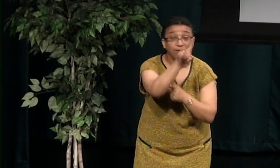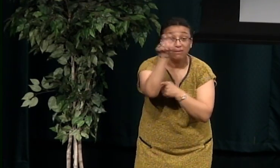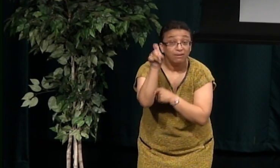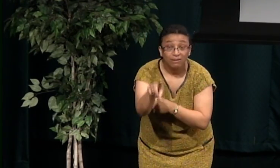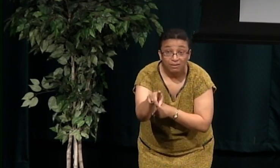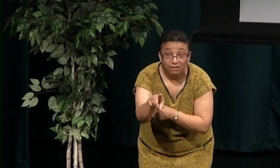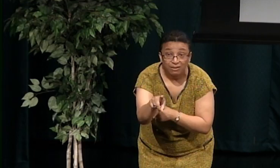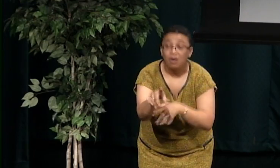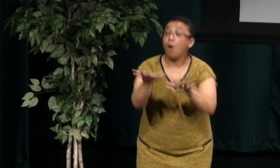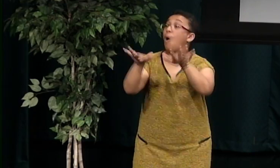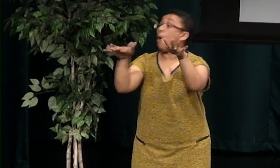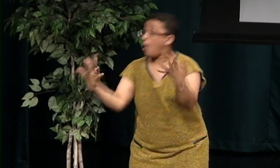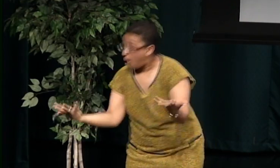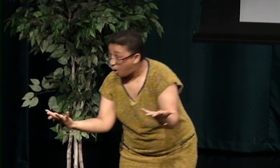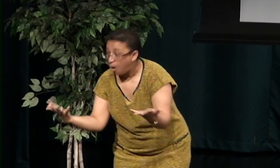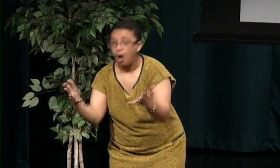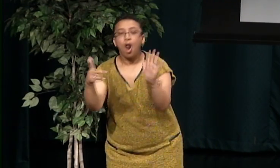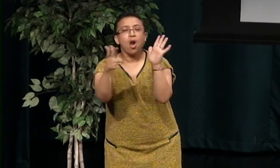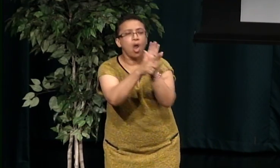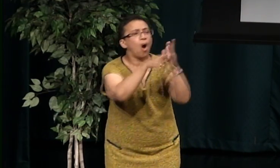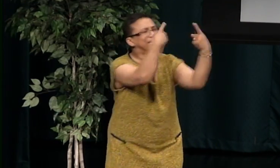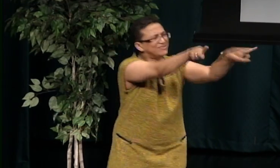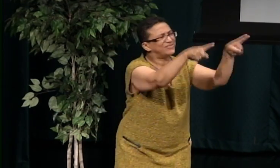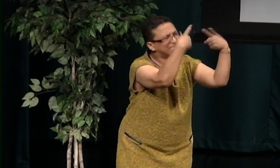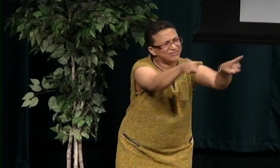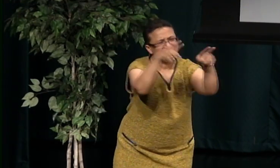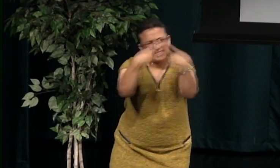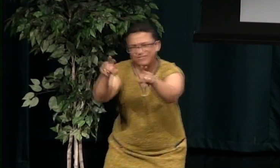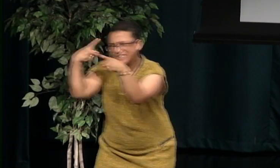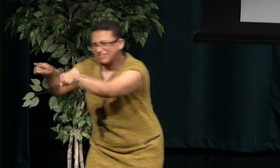if it would become a disability law or another type of law.